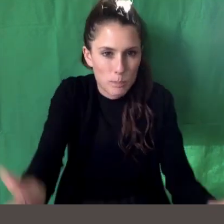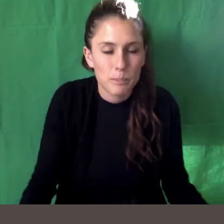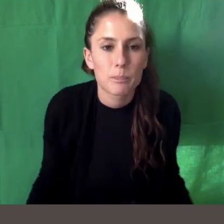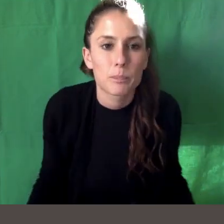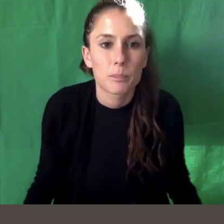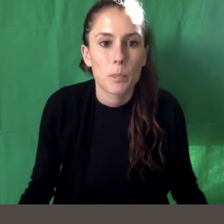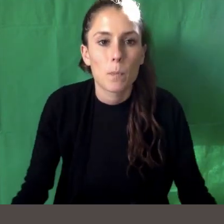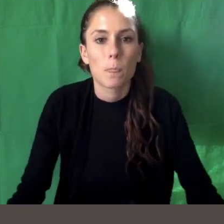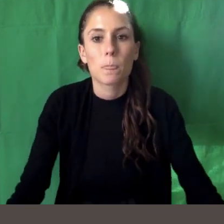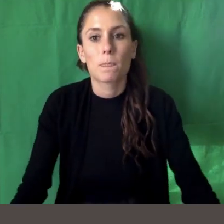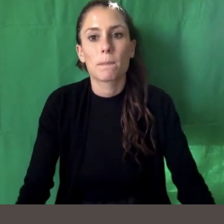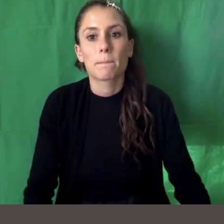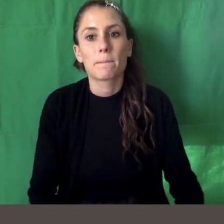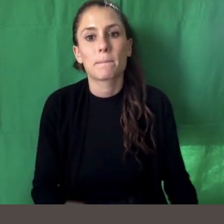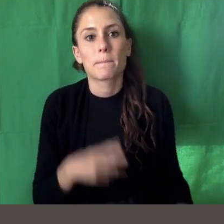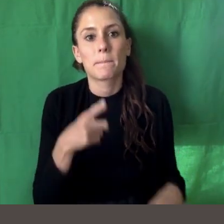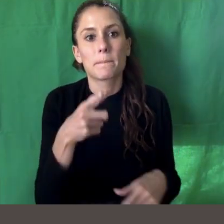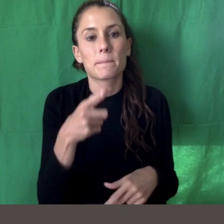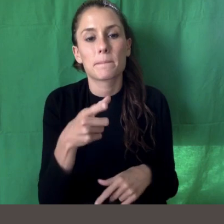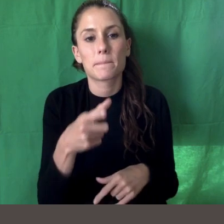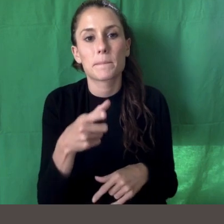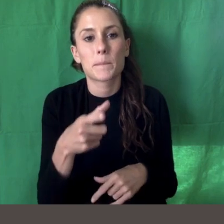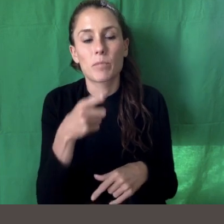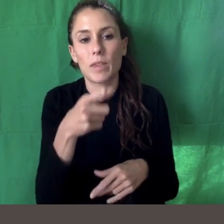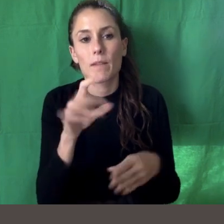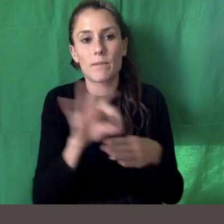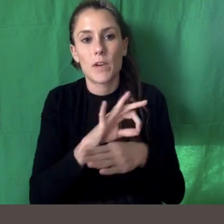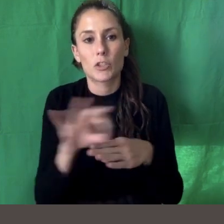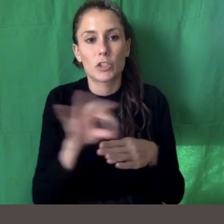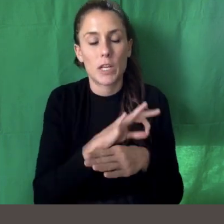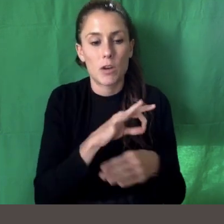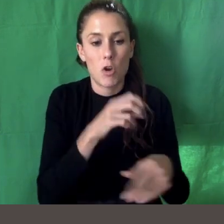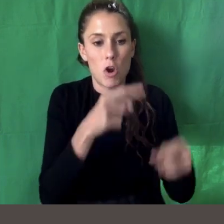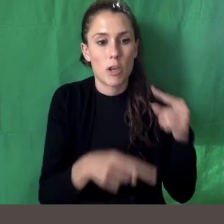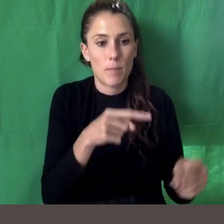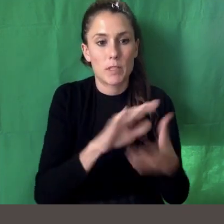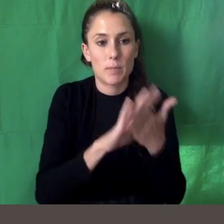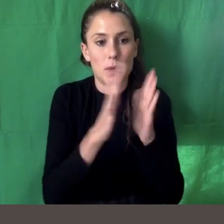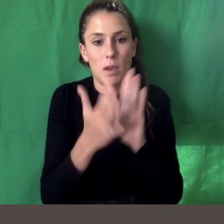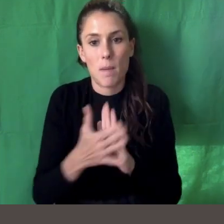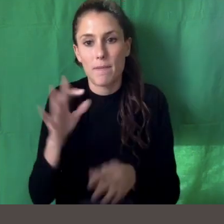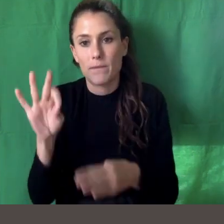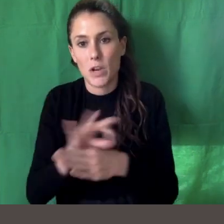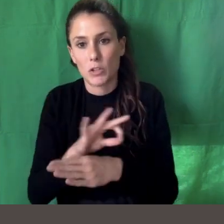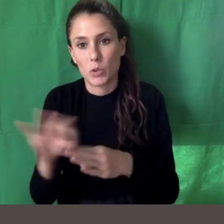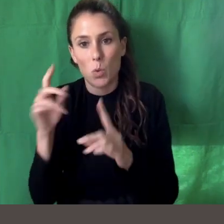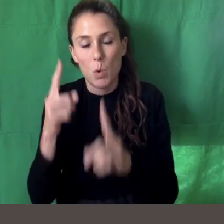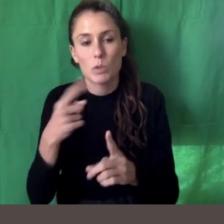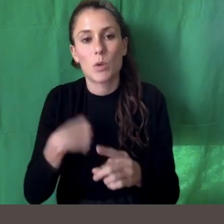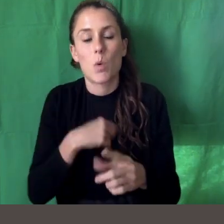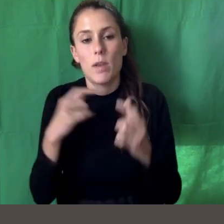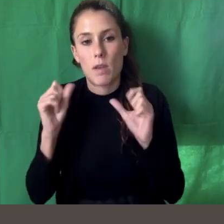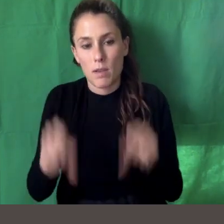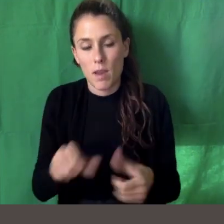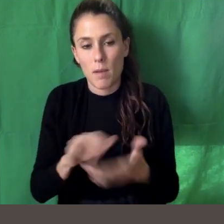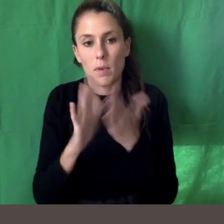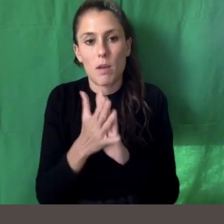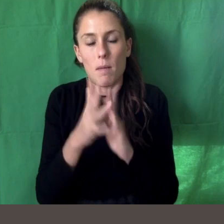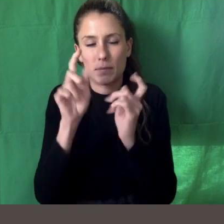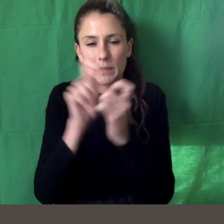and by turning these function arguments into function calls we can now get a detailed